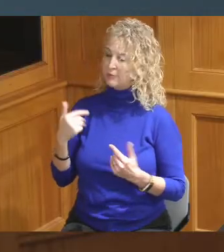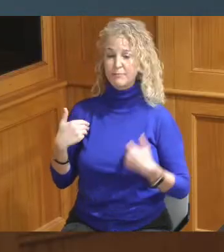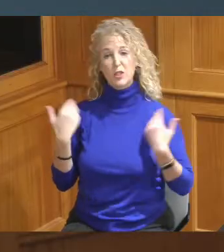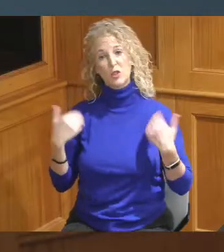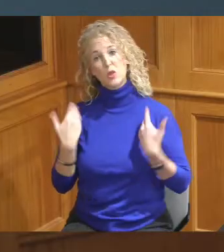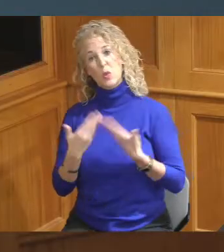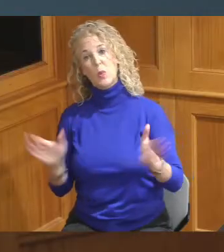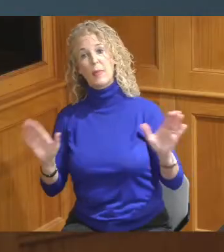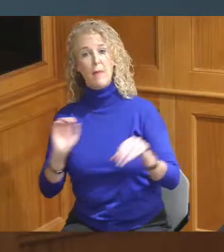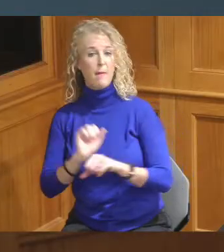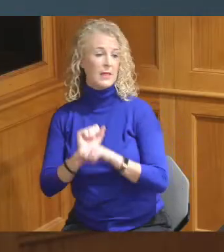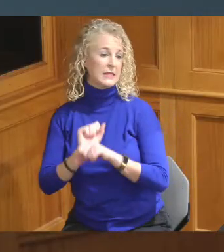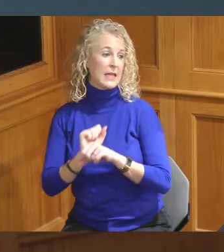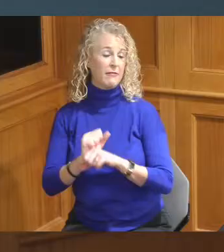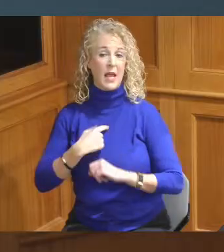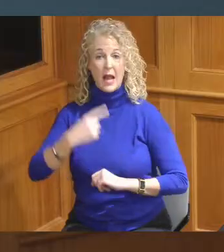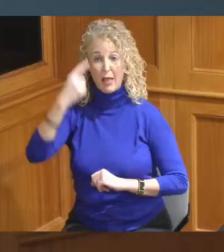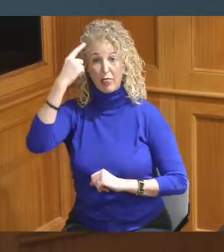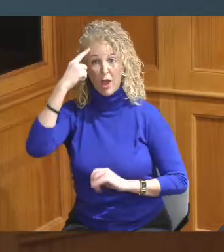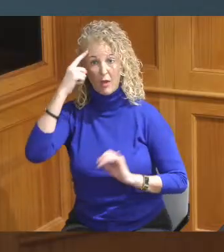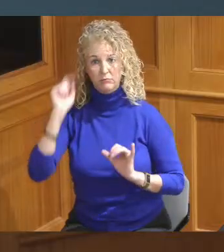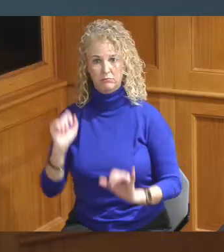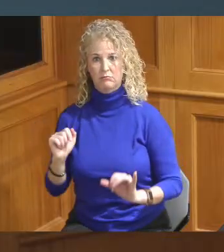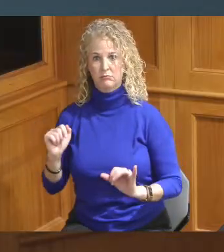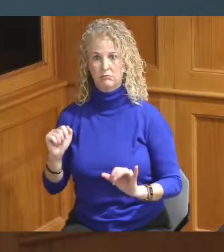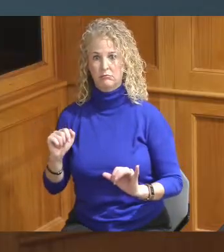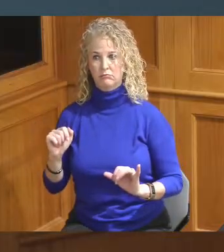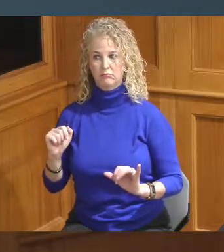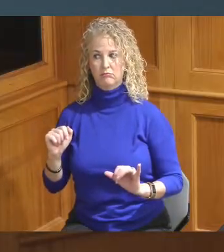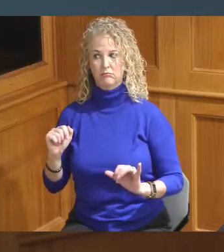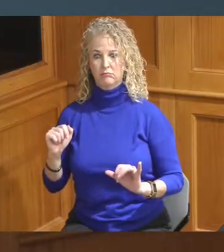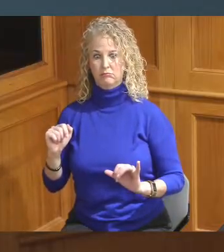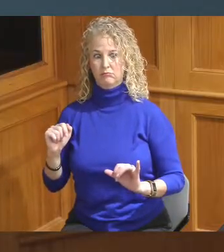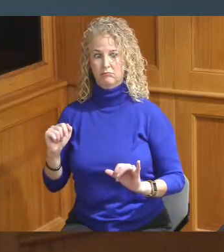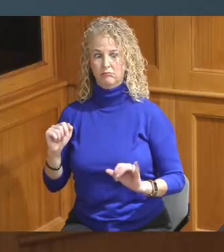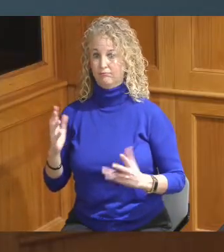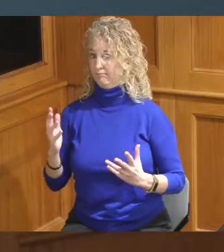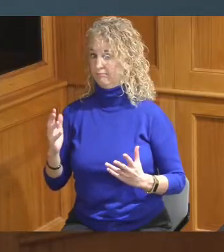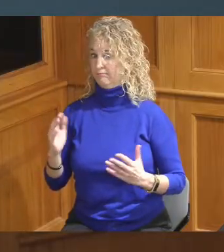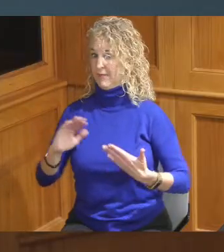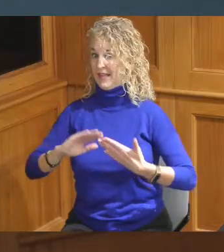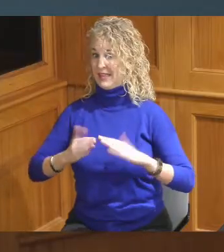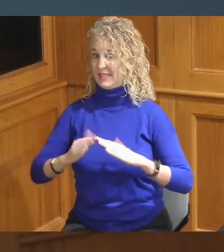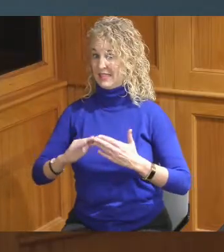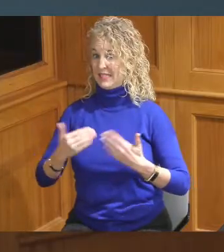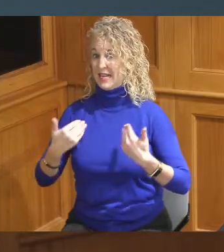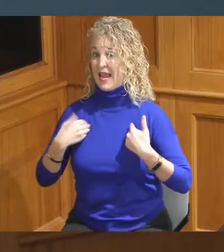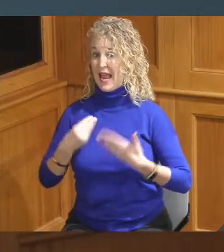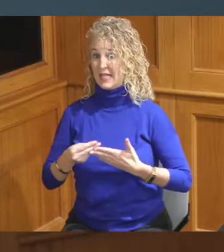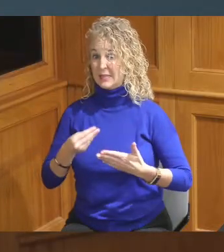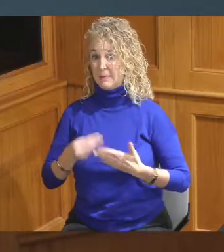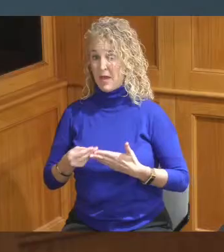safety and I just wrote something about that. the city has monies. They're trying to determine what